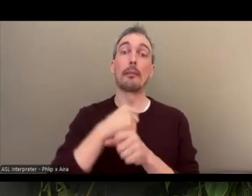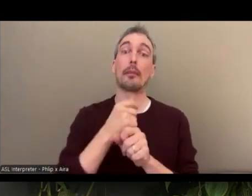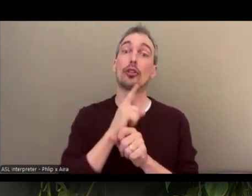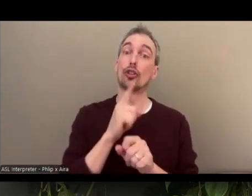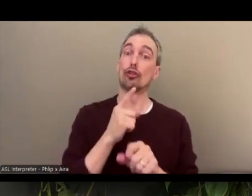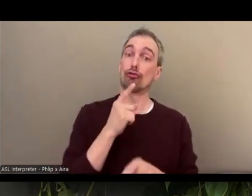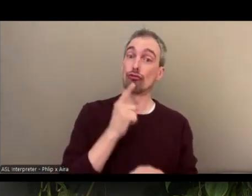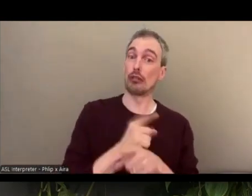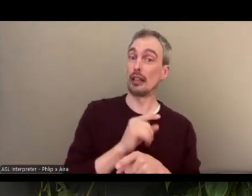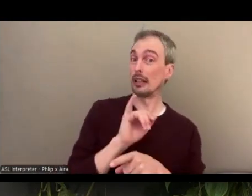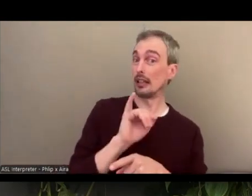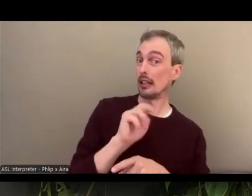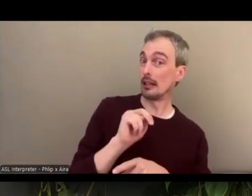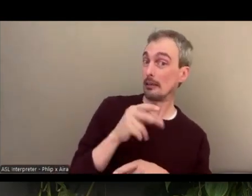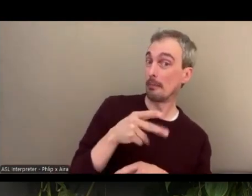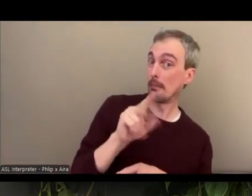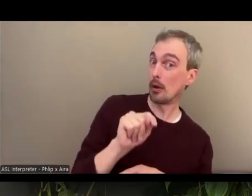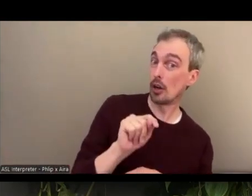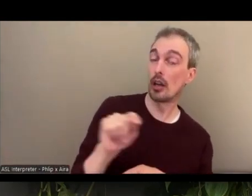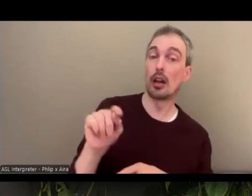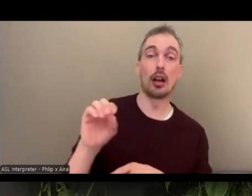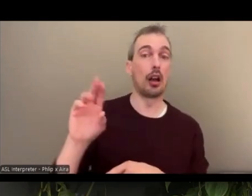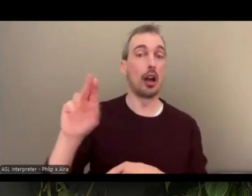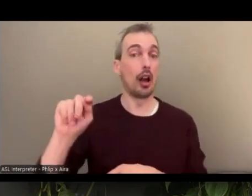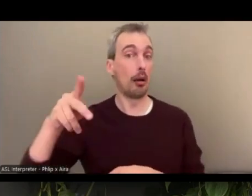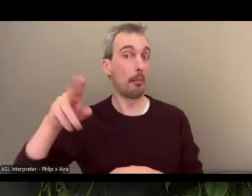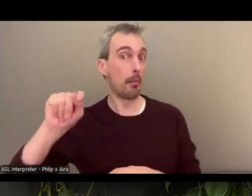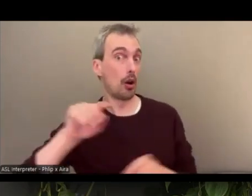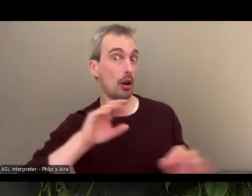But eventually there was tooling that appeared that could test the UI as well.